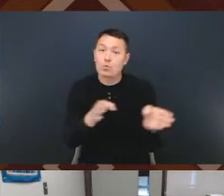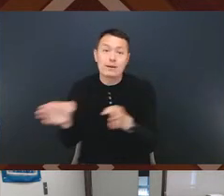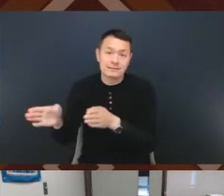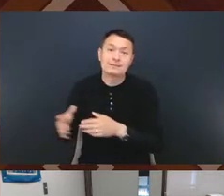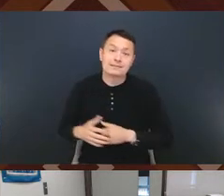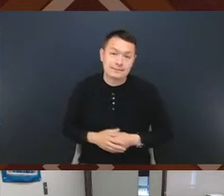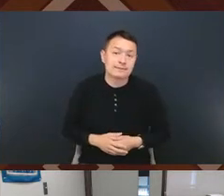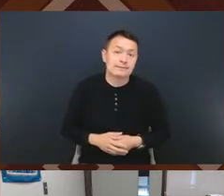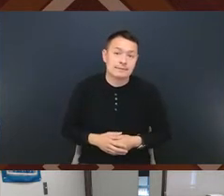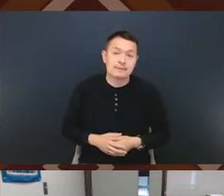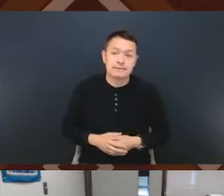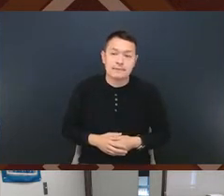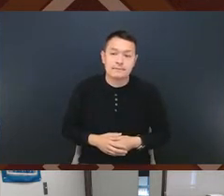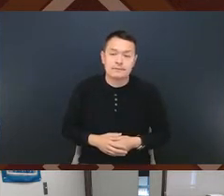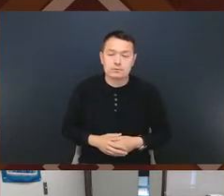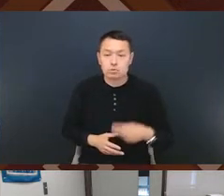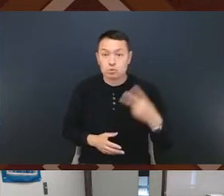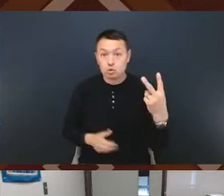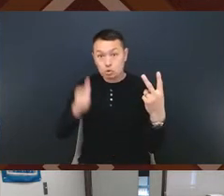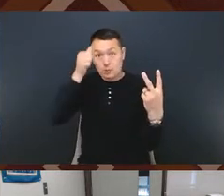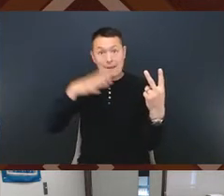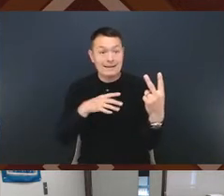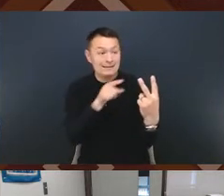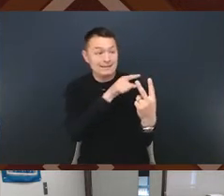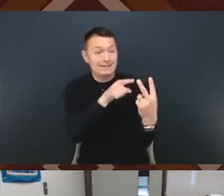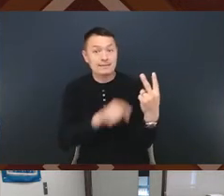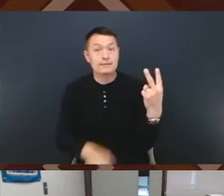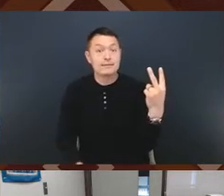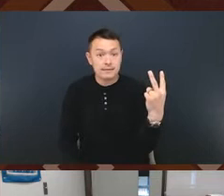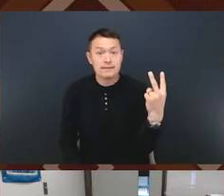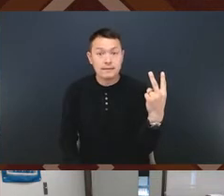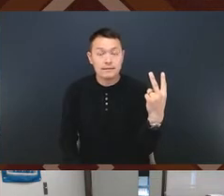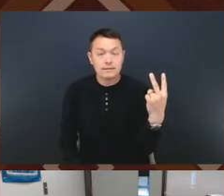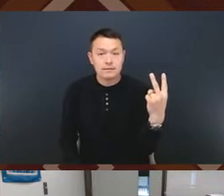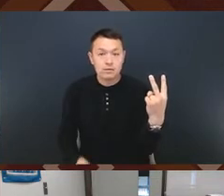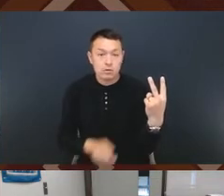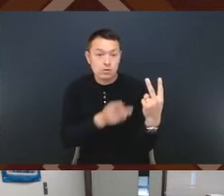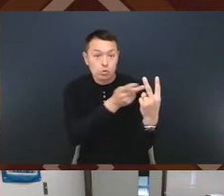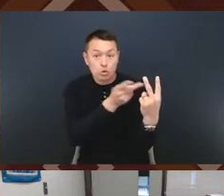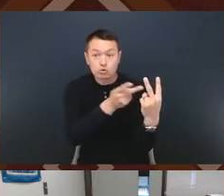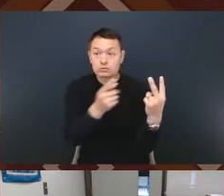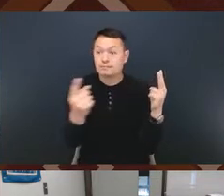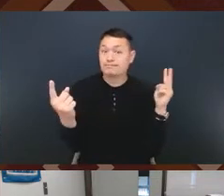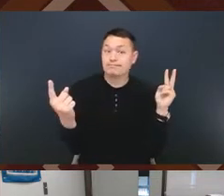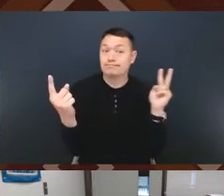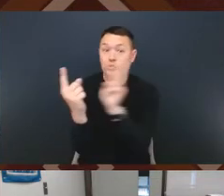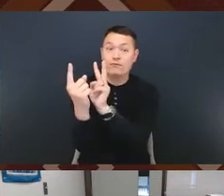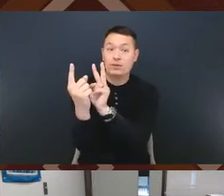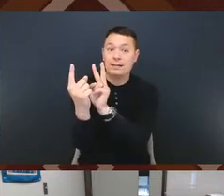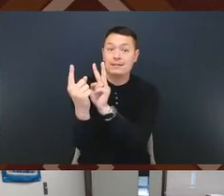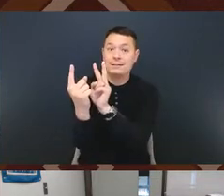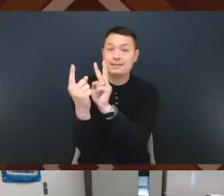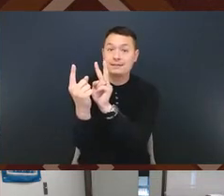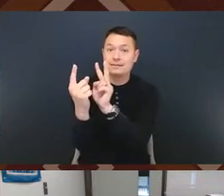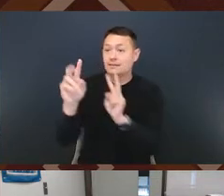With two men had confronted Vincent Chen